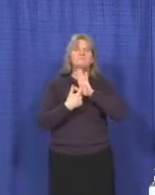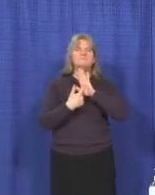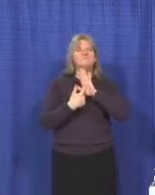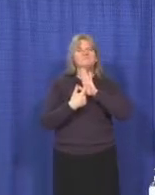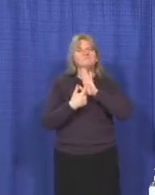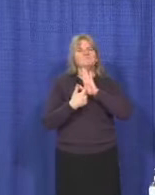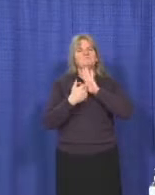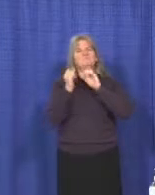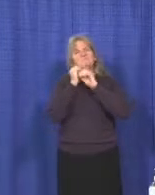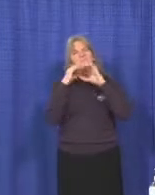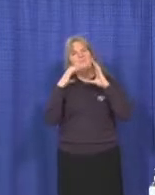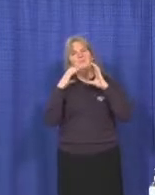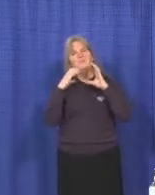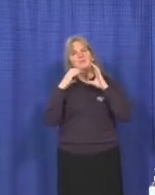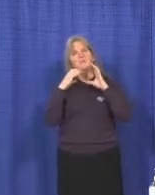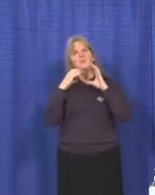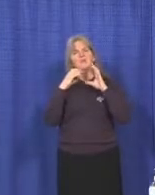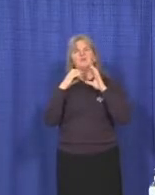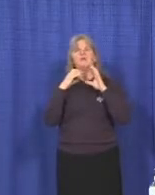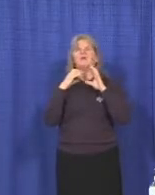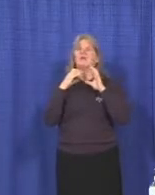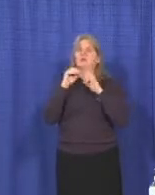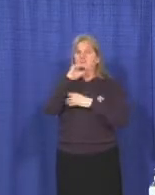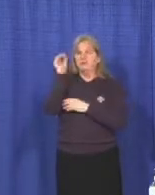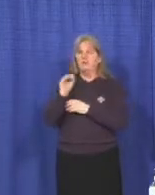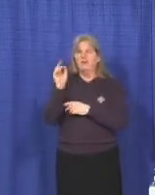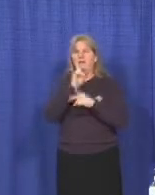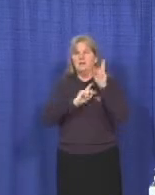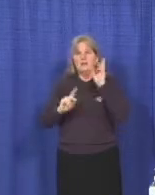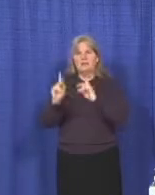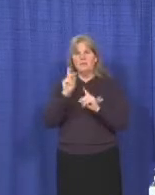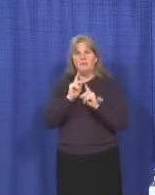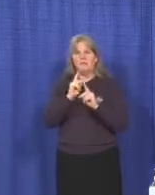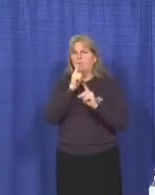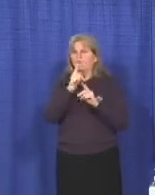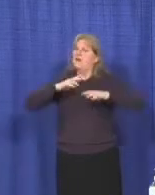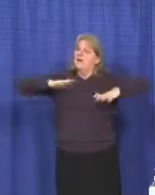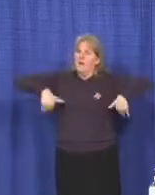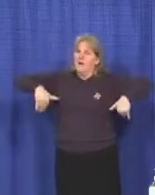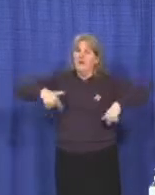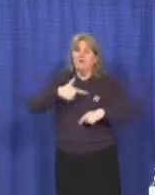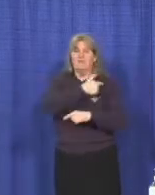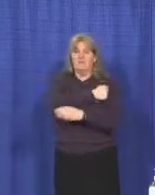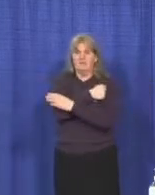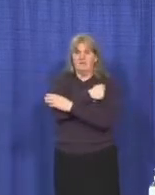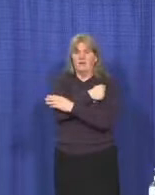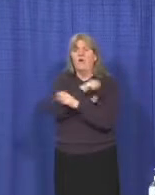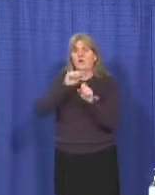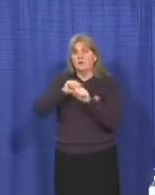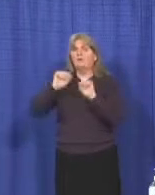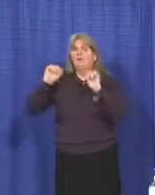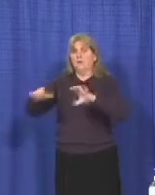of the proportion of the population that is still not vaccinated and vulnerable to the